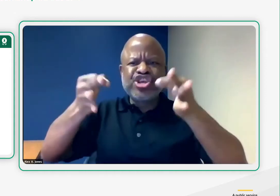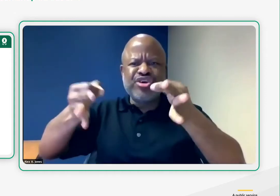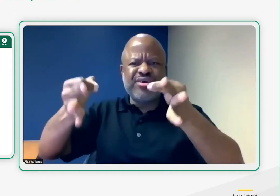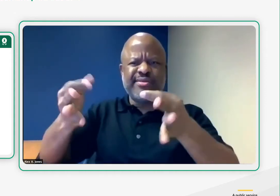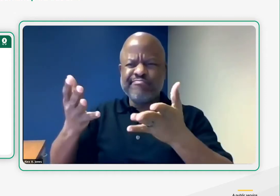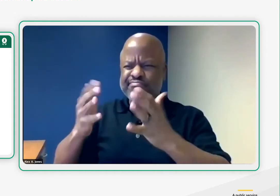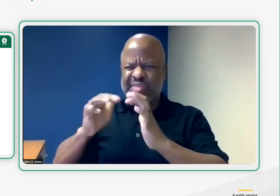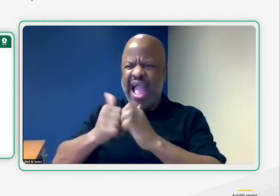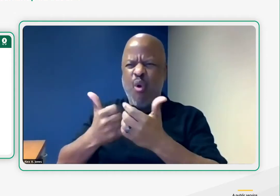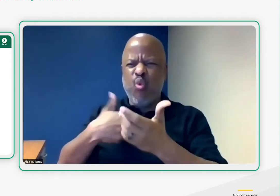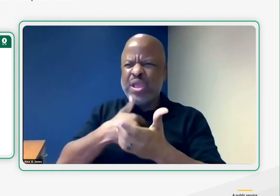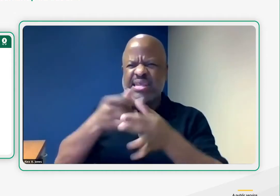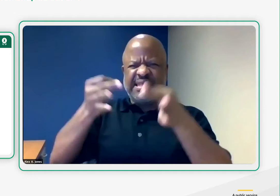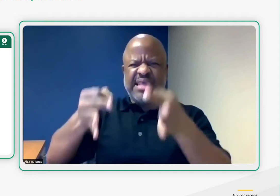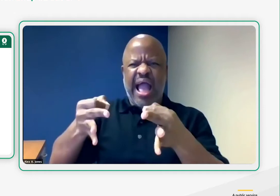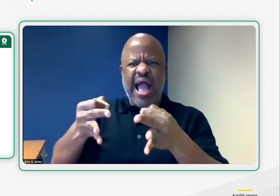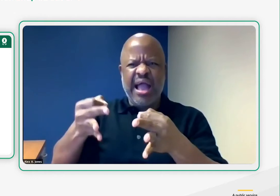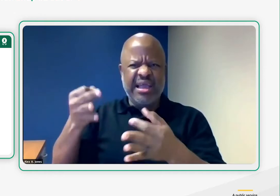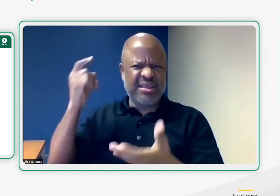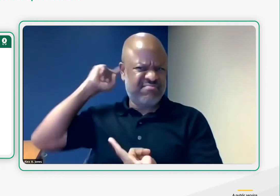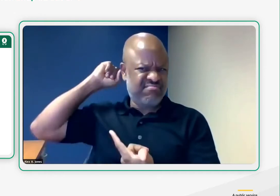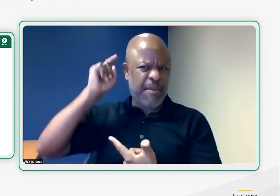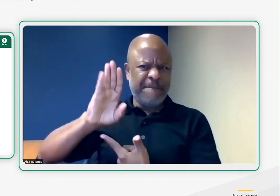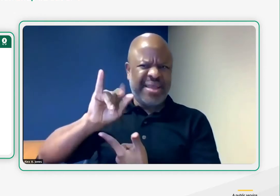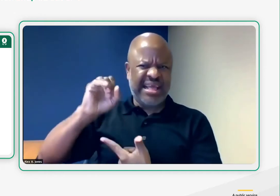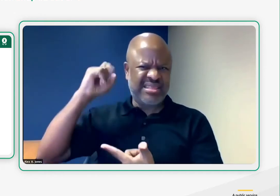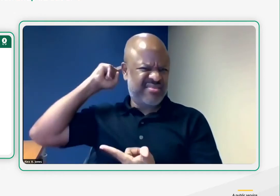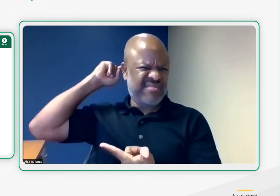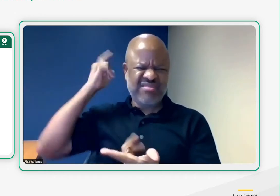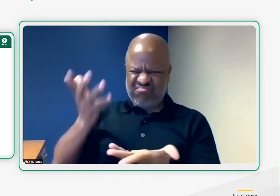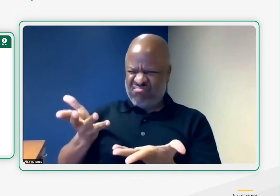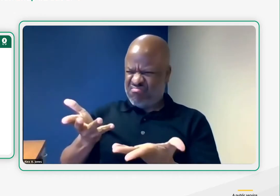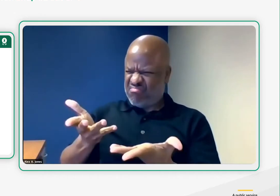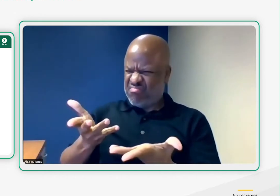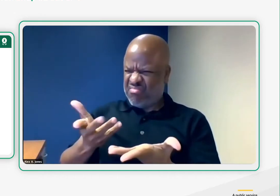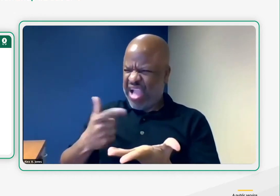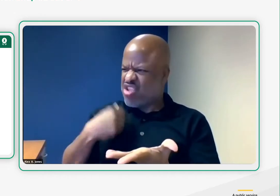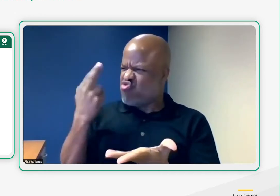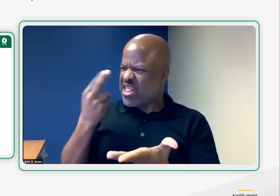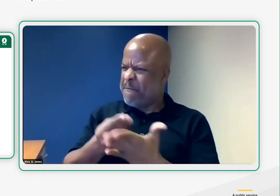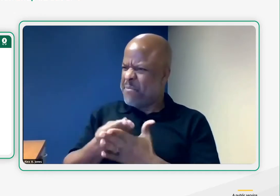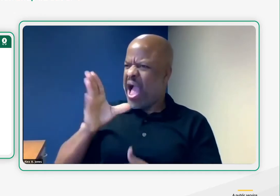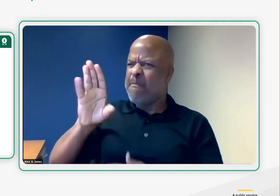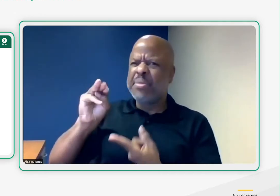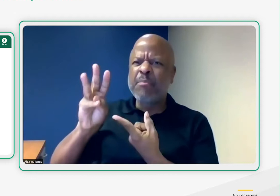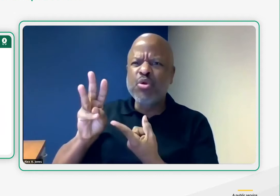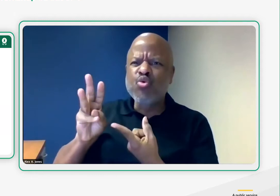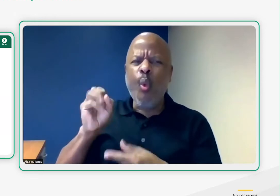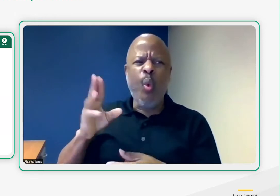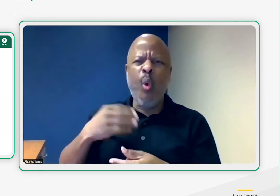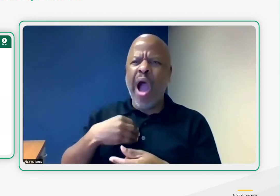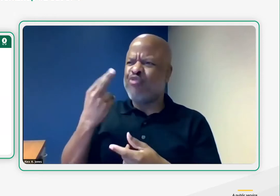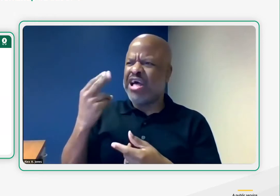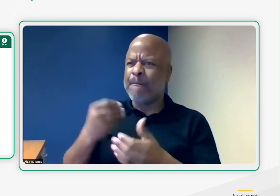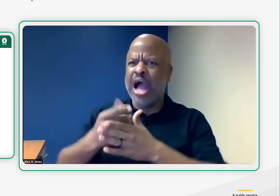mind does, how we use our cognitive capacity, and how our biases influence our buying power.